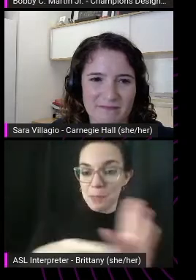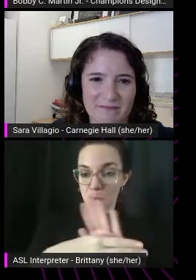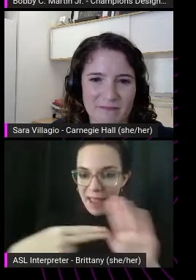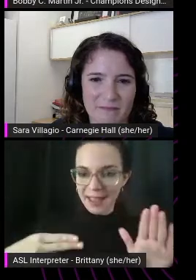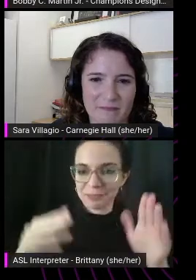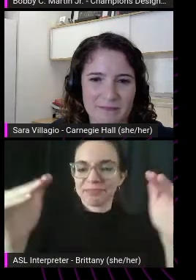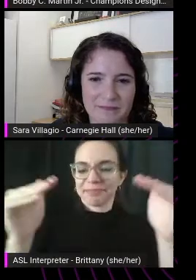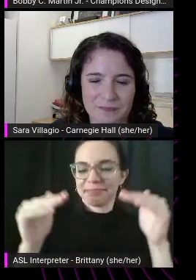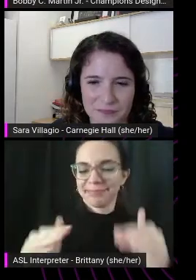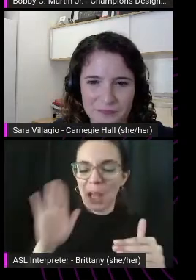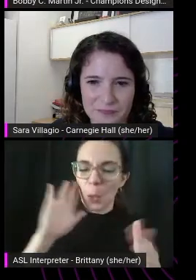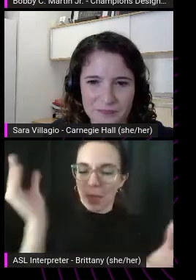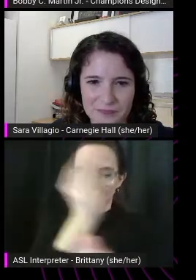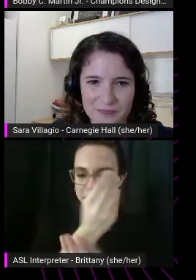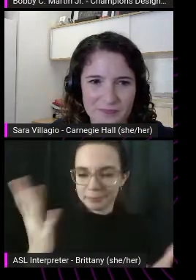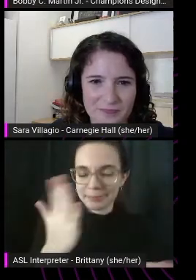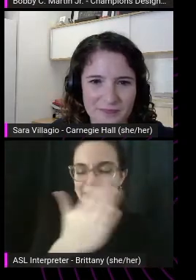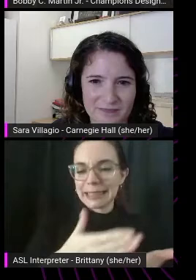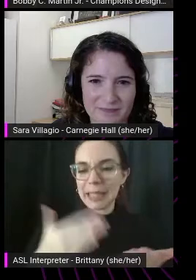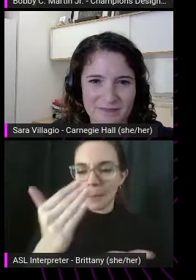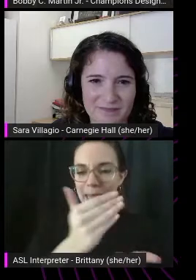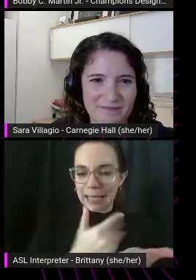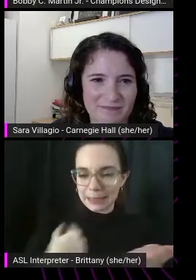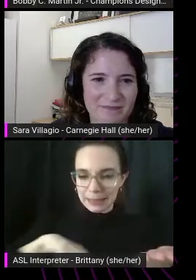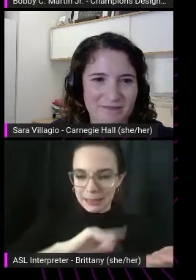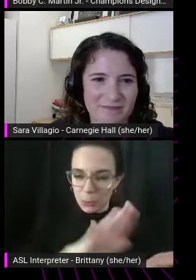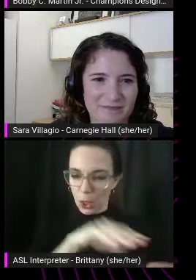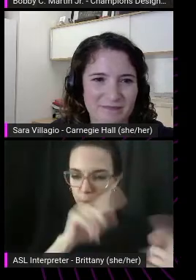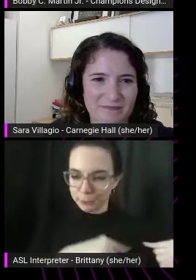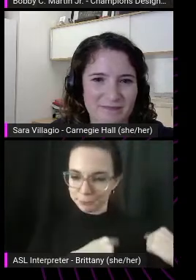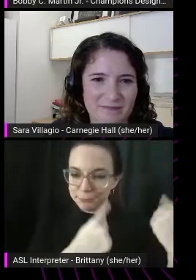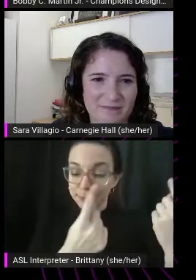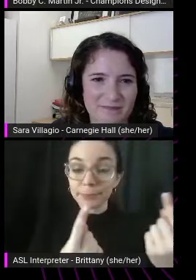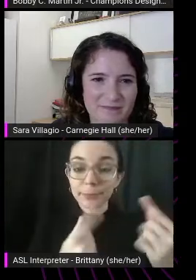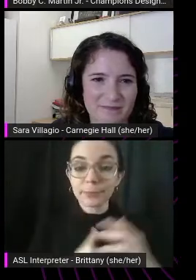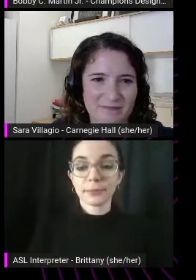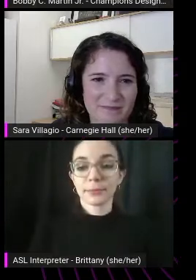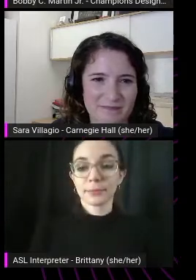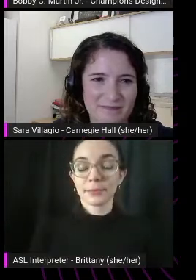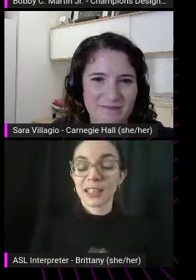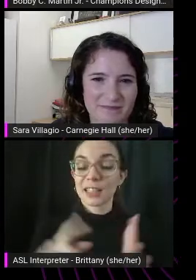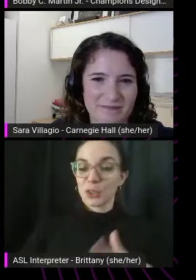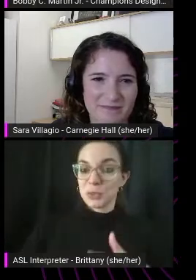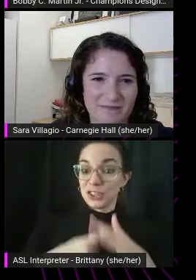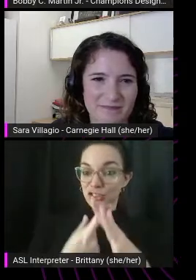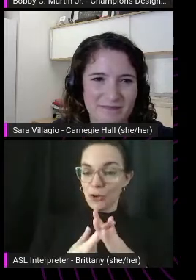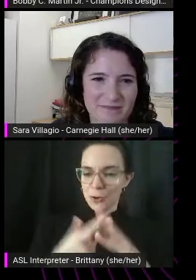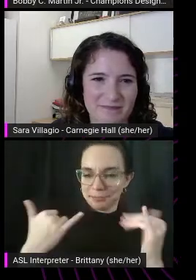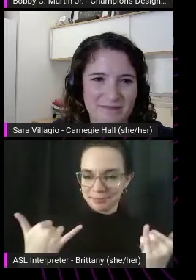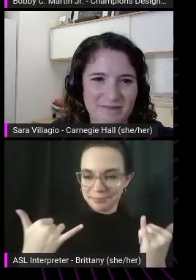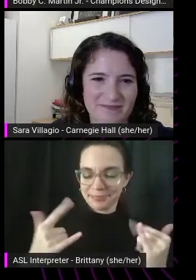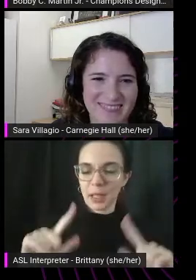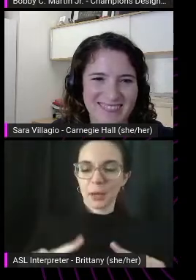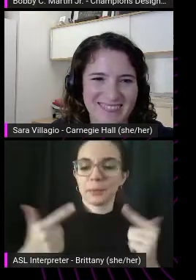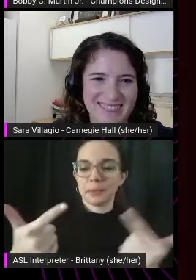that we've learned along the way. To get started, I'll pass it to Sara Villagio.